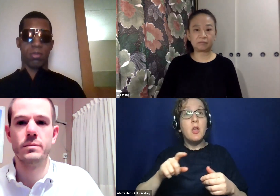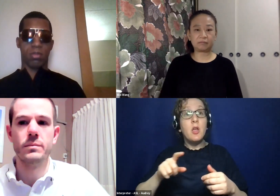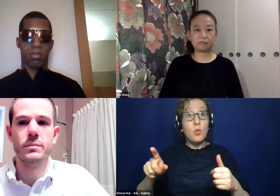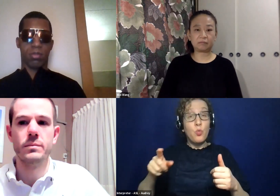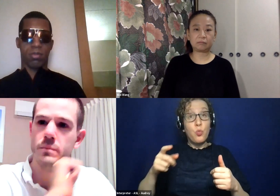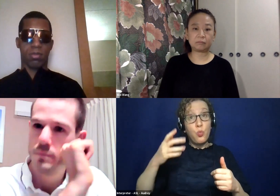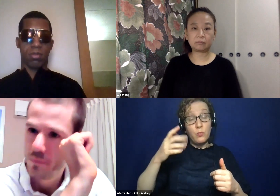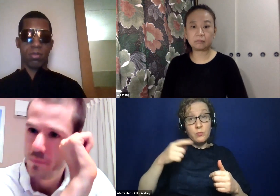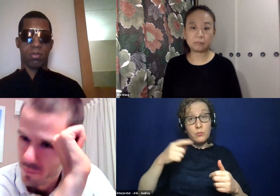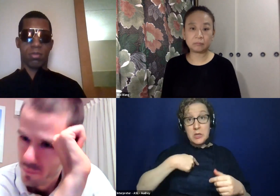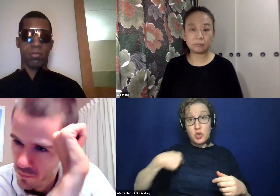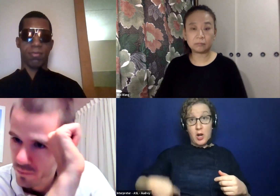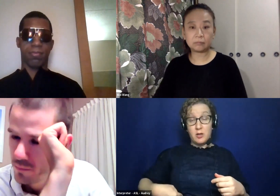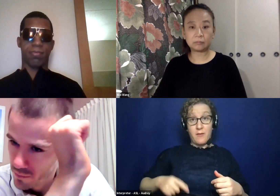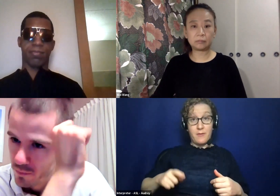United States? >> WEI WANG: